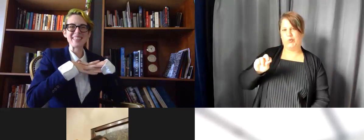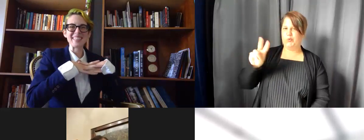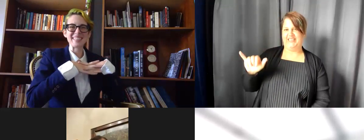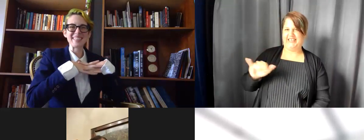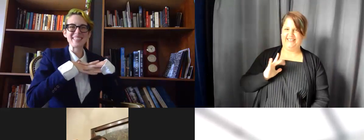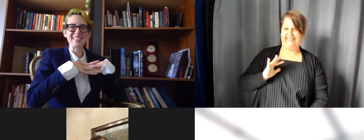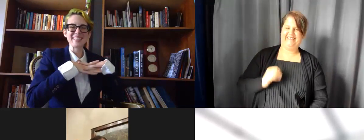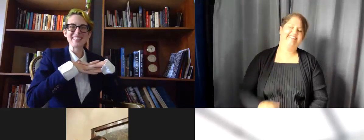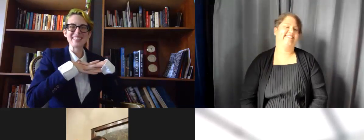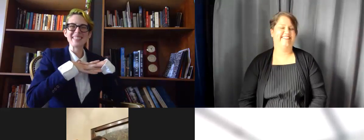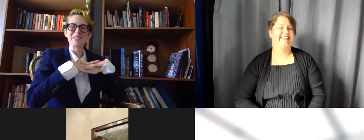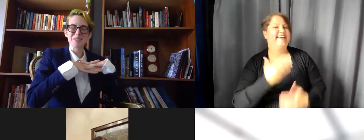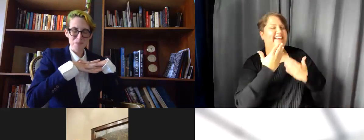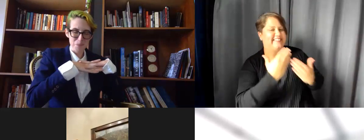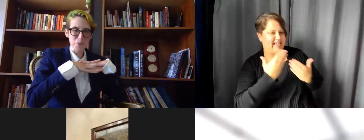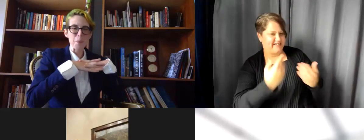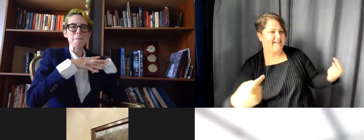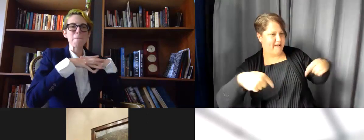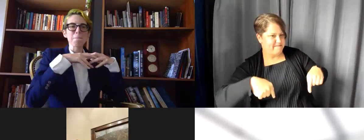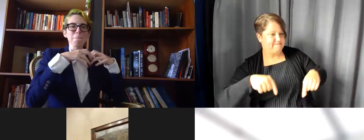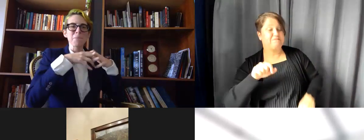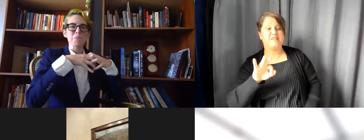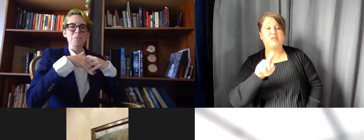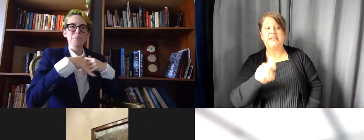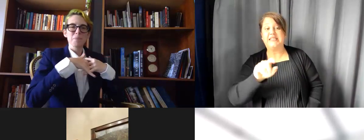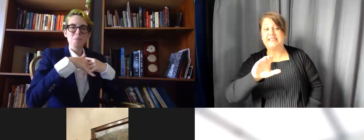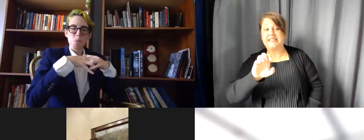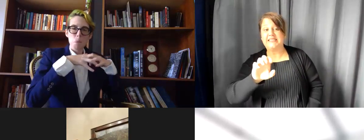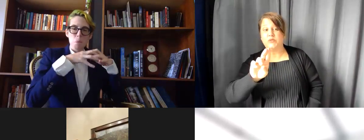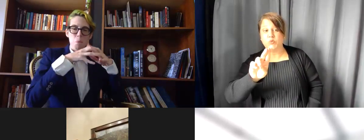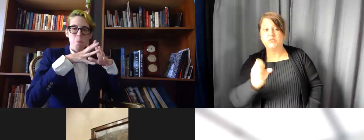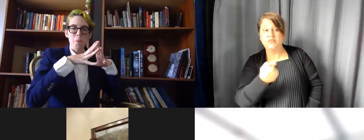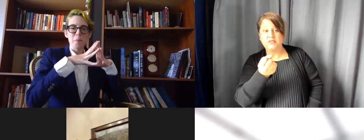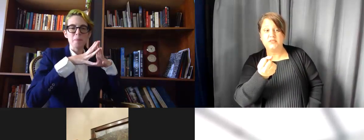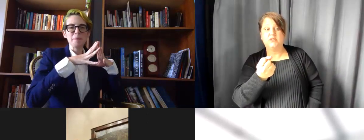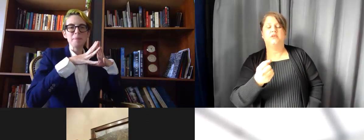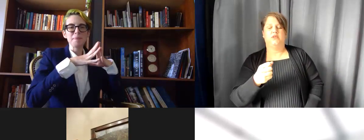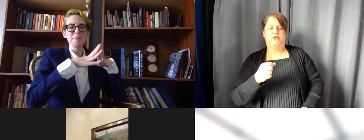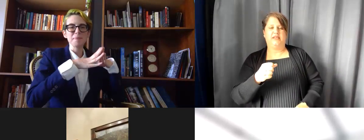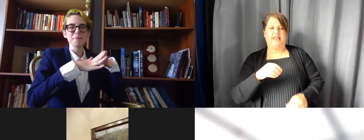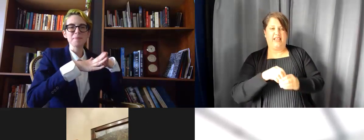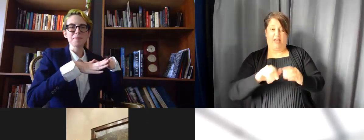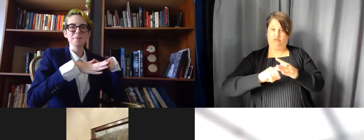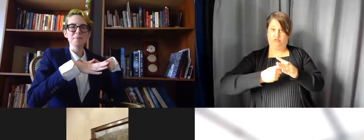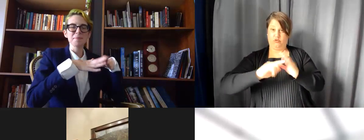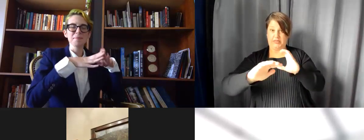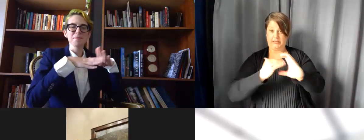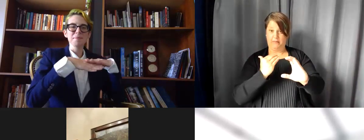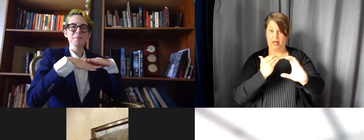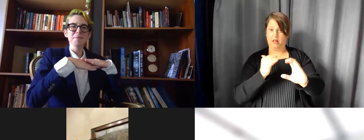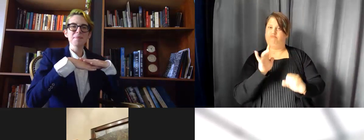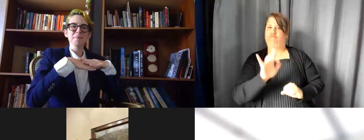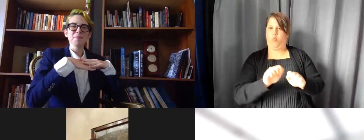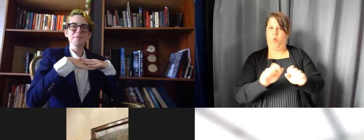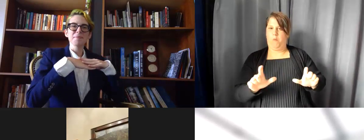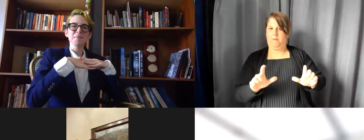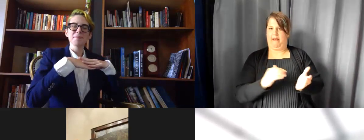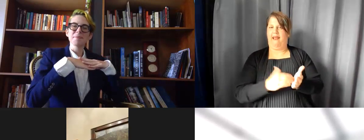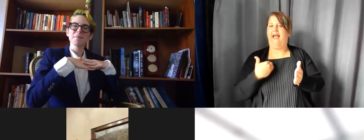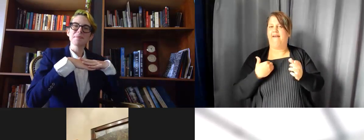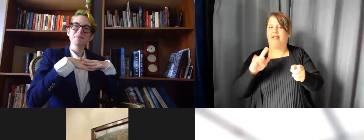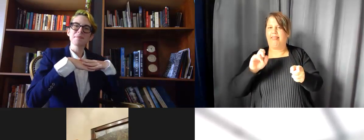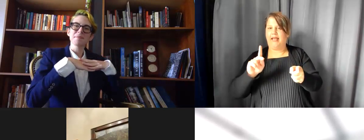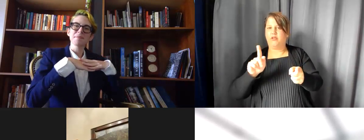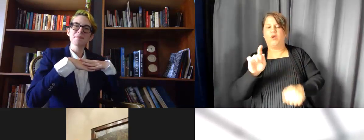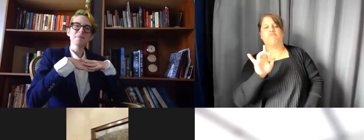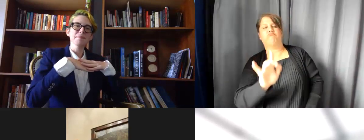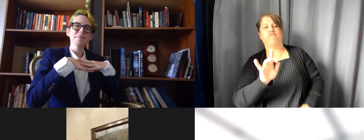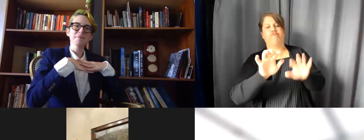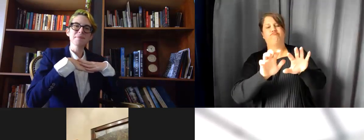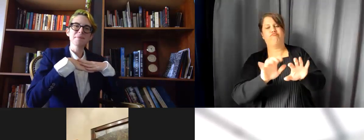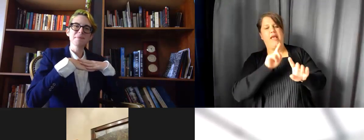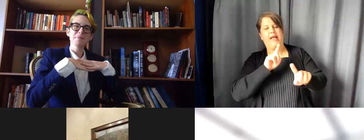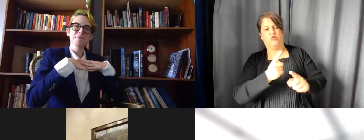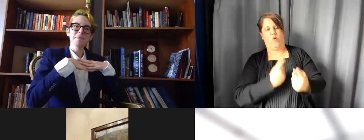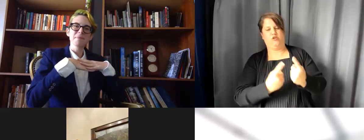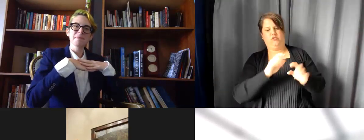Michael Libby: Thank you all for coming. If you need Ceos. In the email that you had received, there should be a link that you can go to and fill out a little questionnaire, and your to use for your Crc.